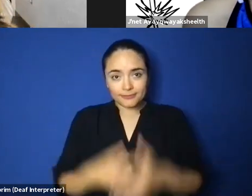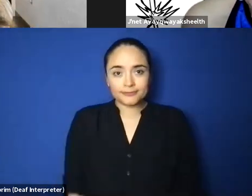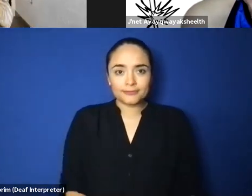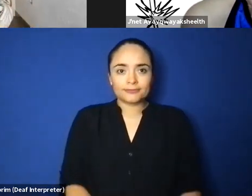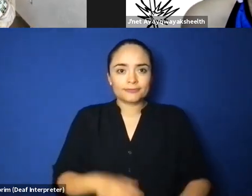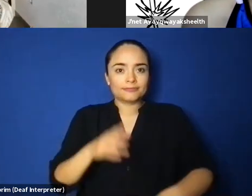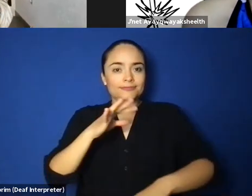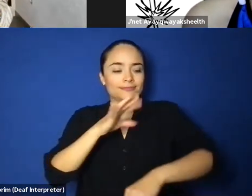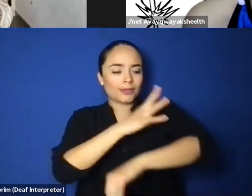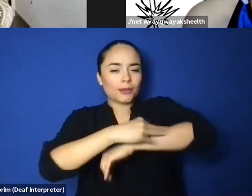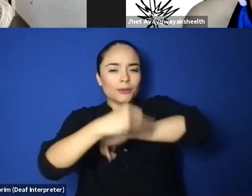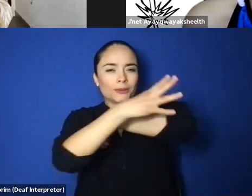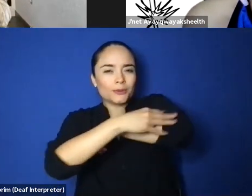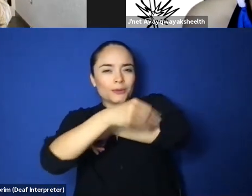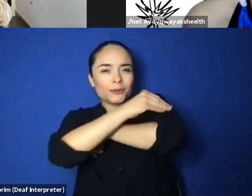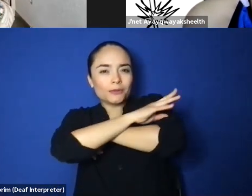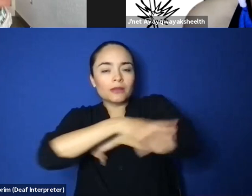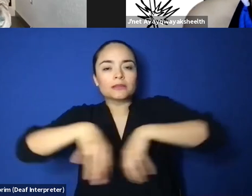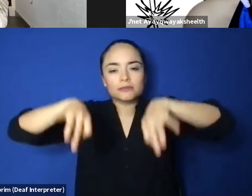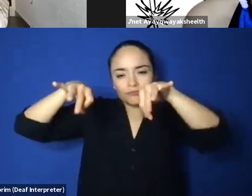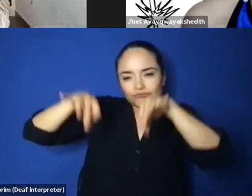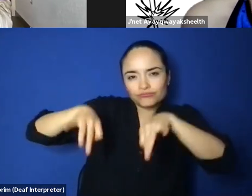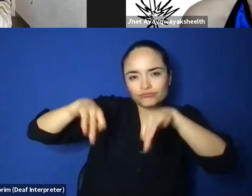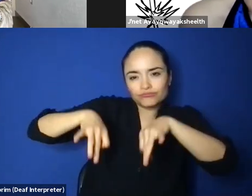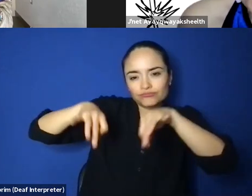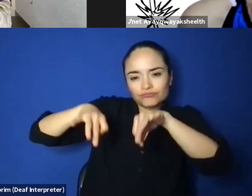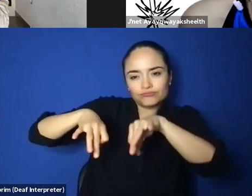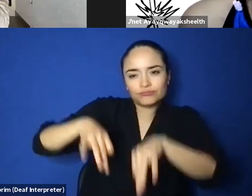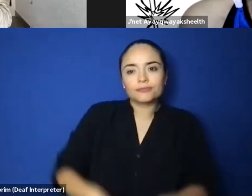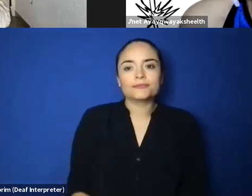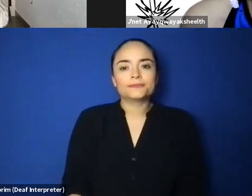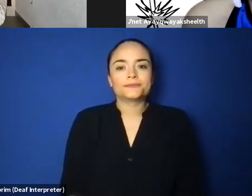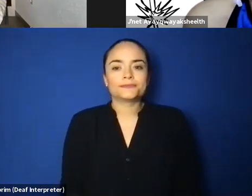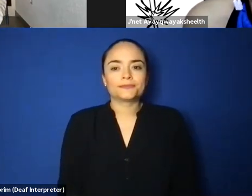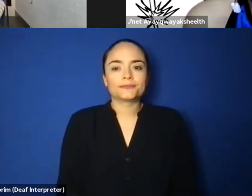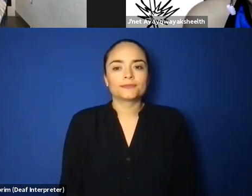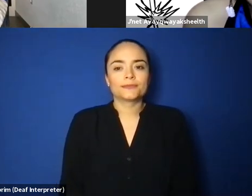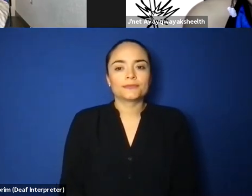And my eagle feathers are on the top here, too. So everything has a purpose on my outfit.